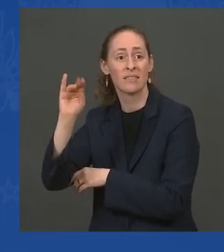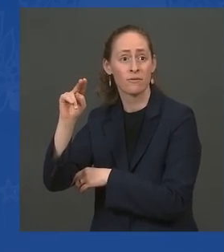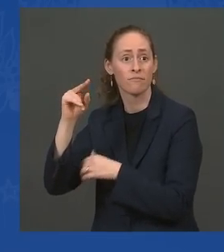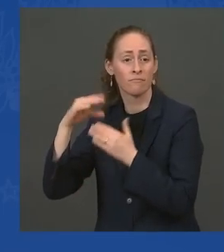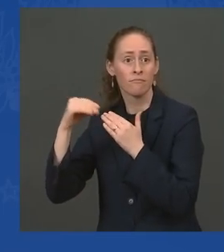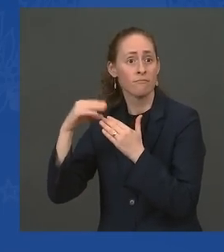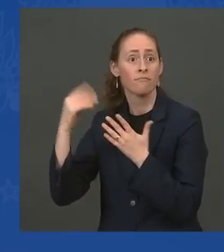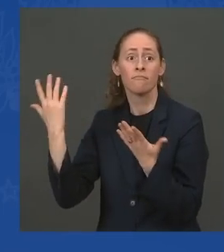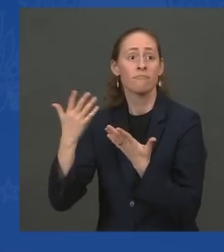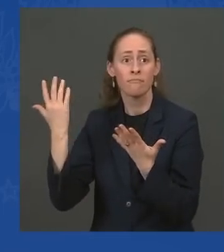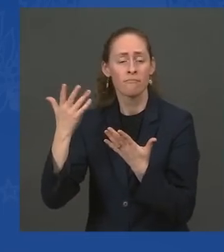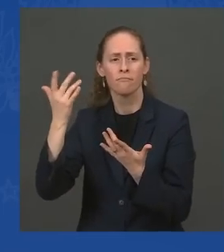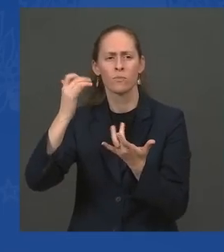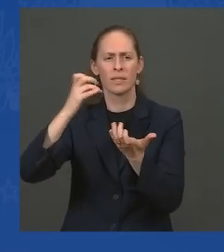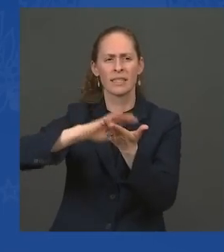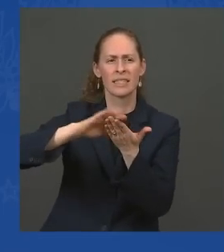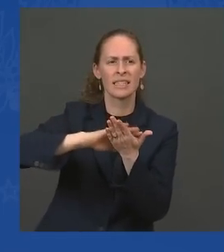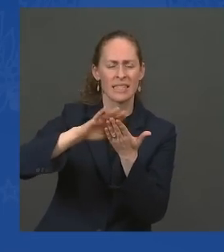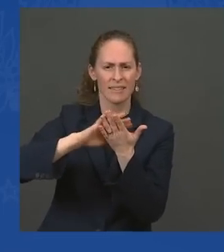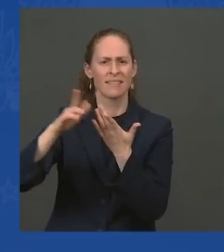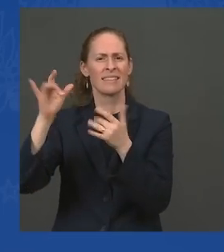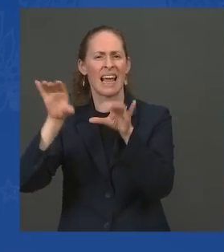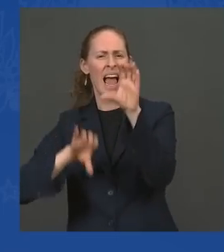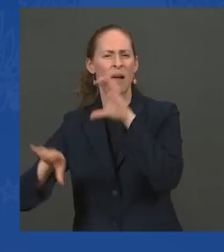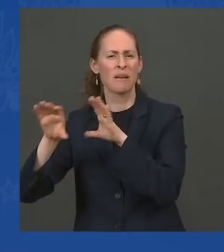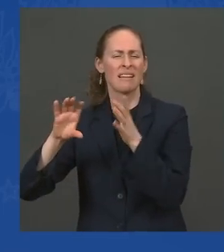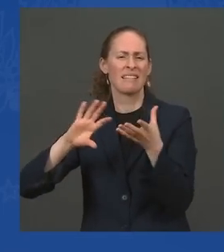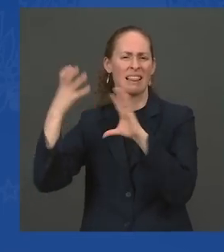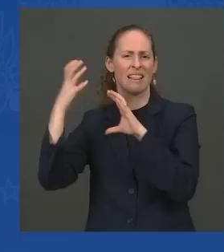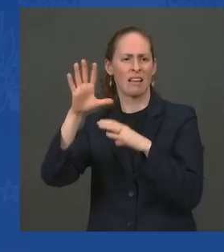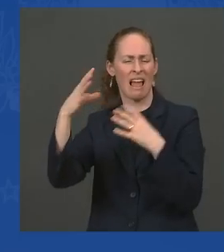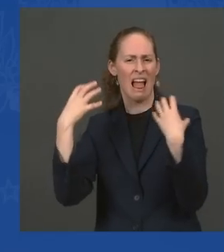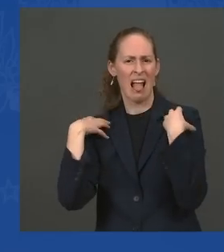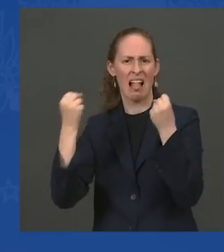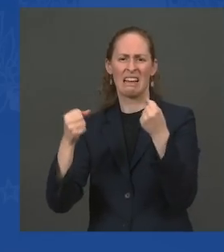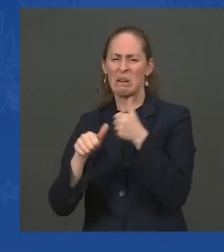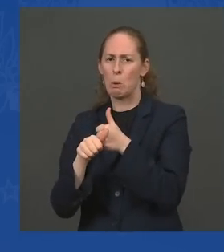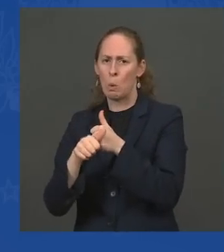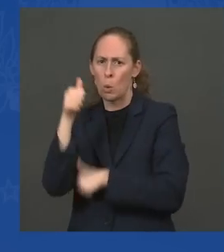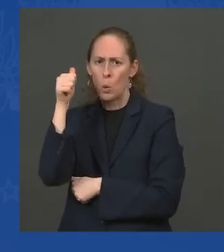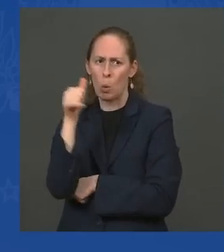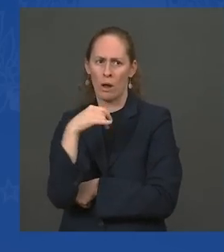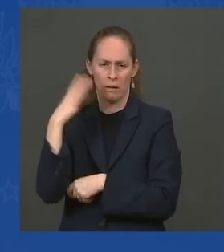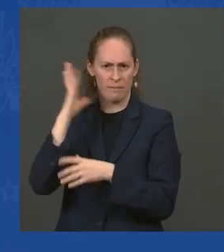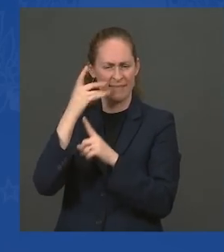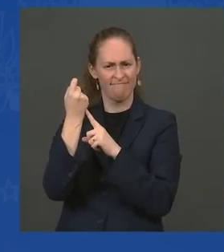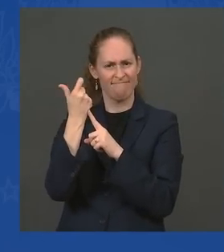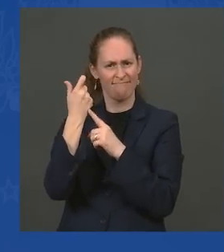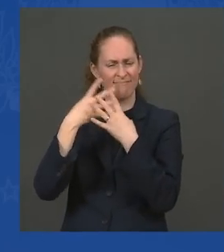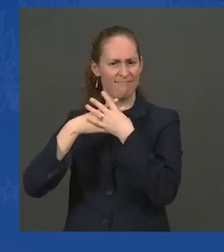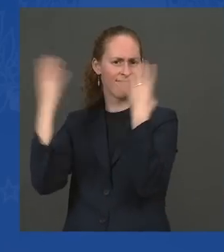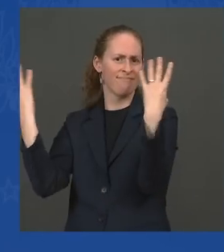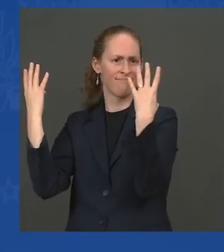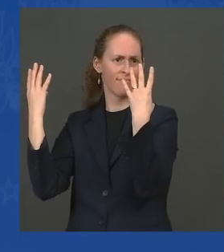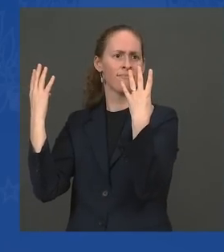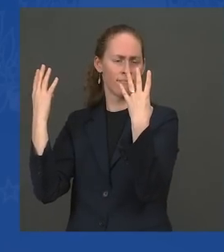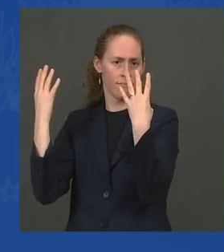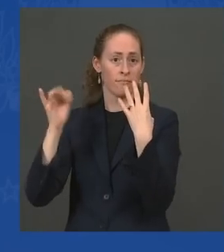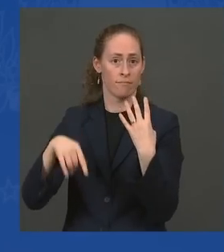PFAS, which is an incredibly dangerous chemical. Look, this law is going to make high-speed Internet affordable